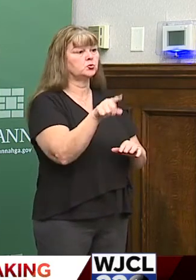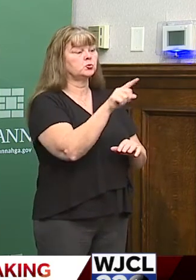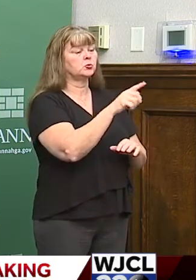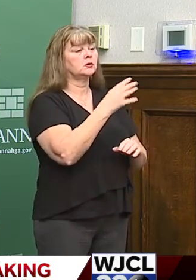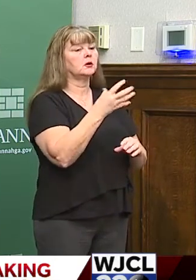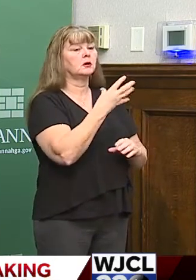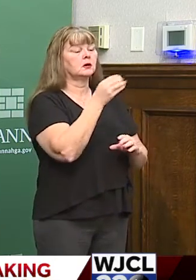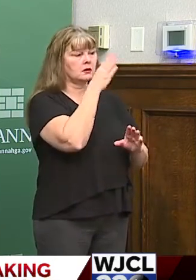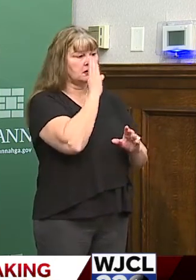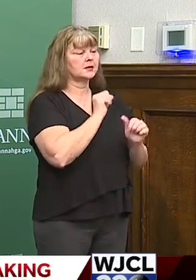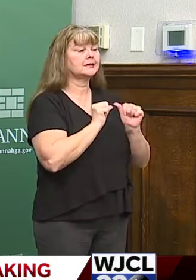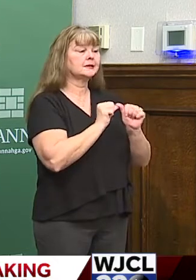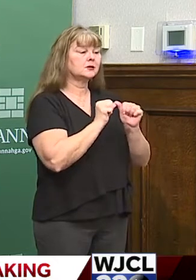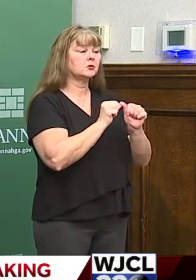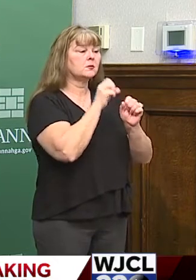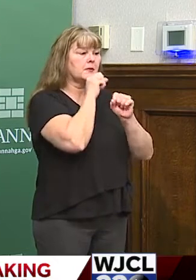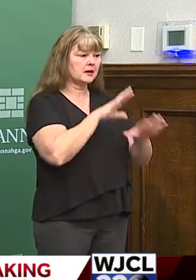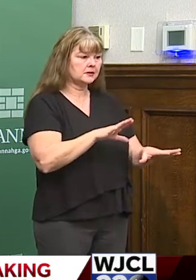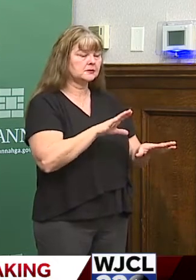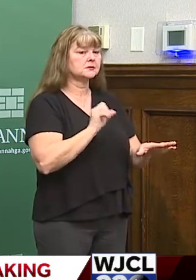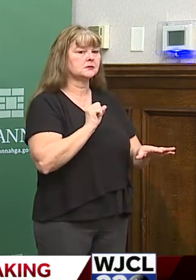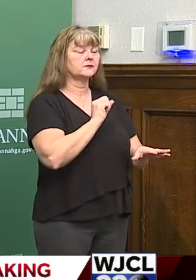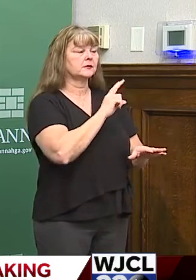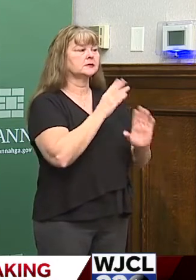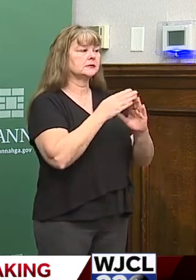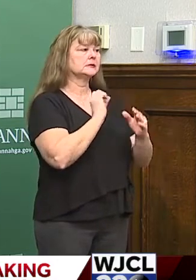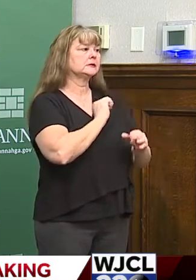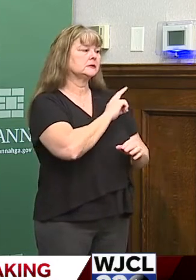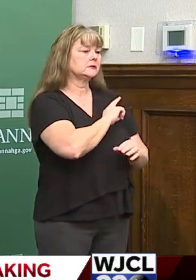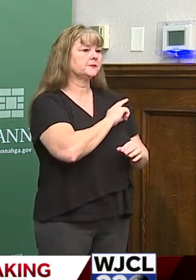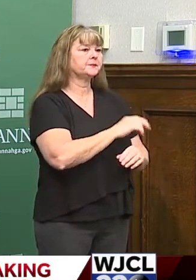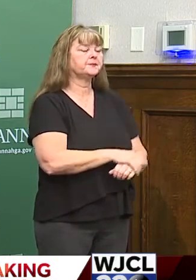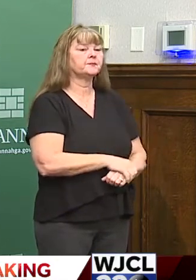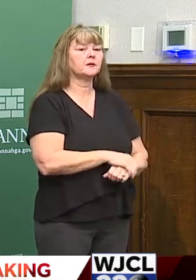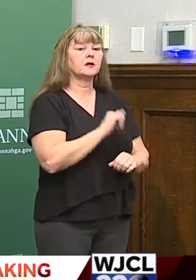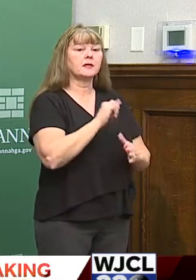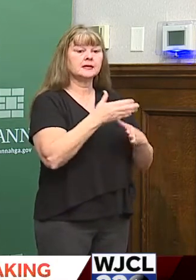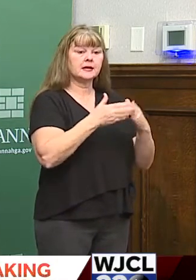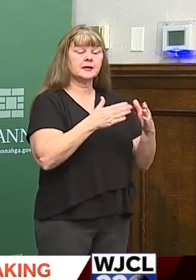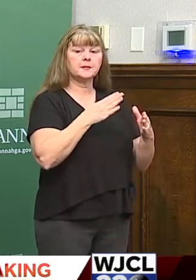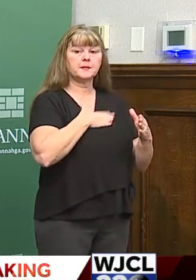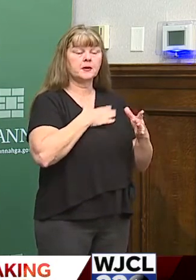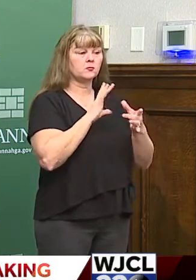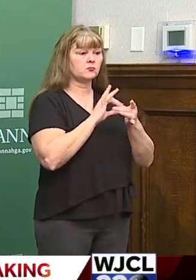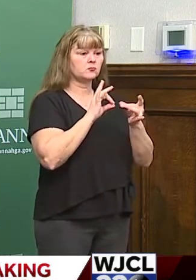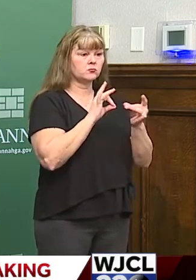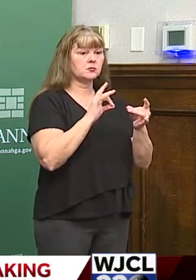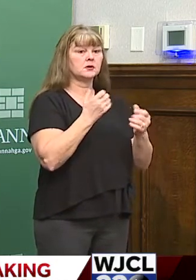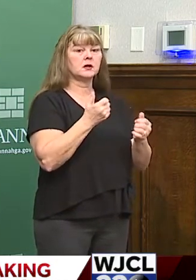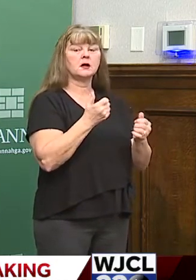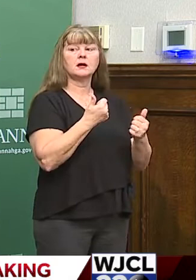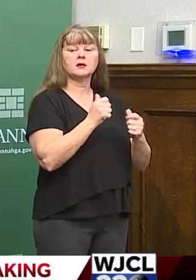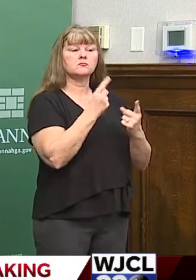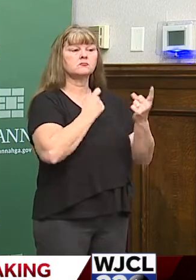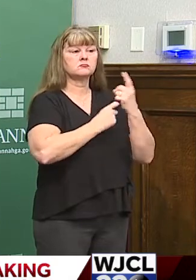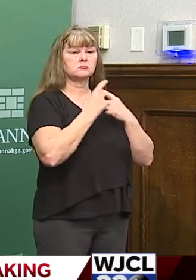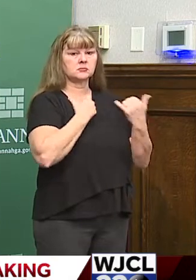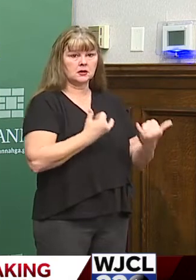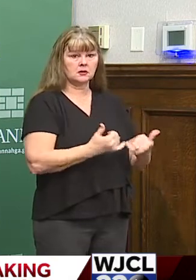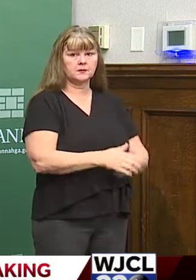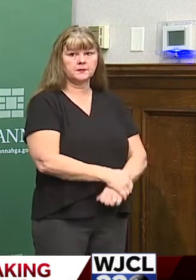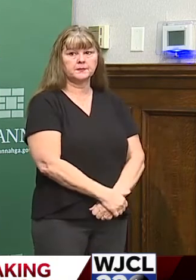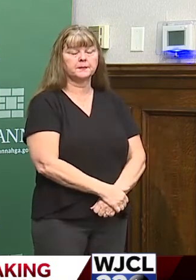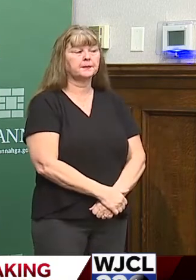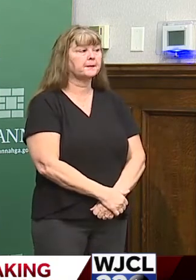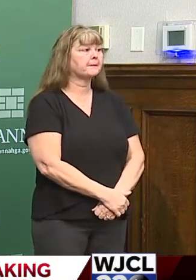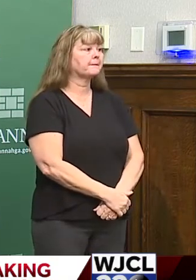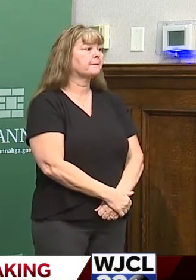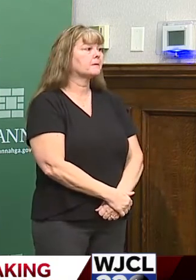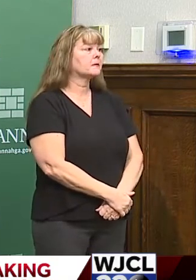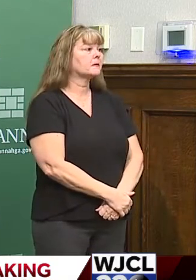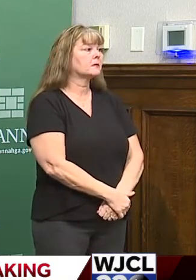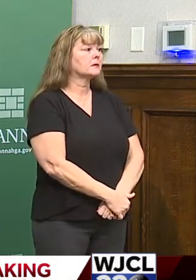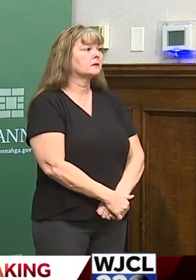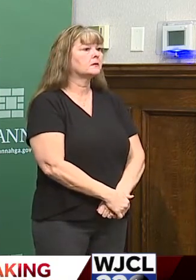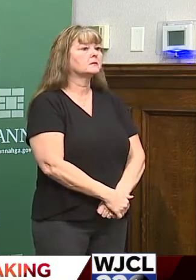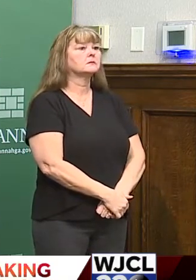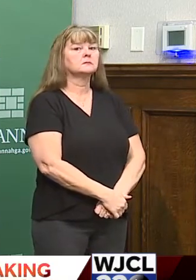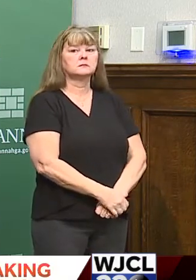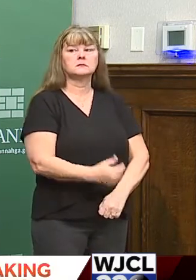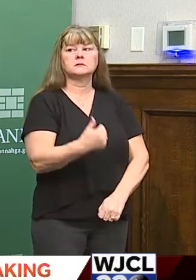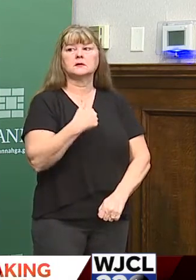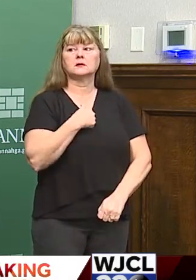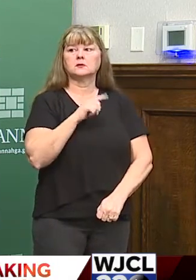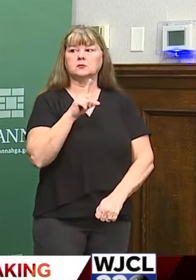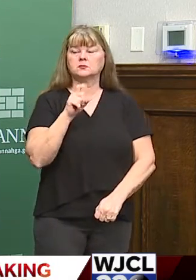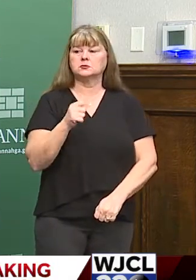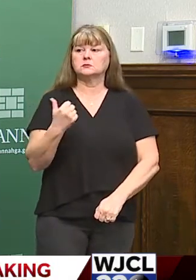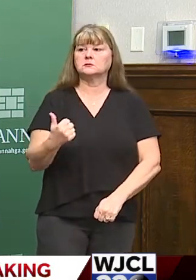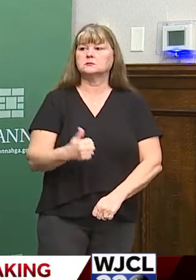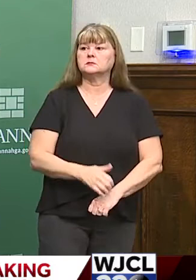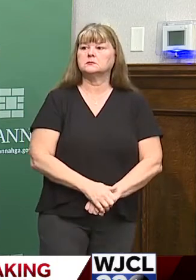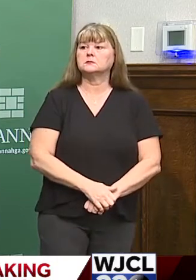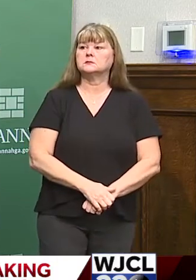WITH THAT BEING SAID, MAY GOD BLESS YOU AND MAY GOD CONTINUE THAT IS MY PREPARED REMARKS AND I'LL ENTERTAIN ANY QUESTIONS AT THIS TIME.